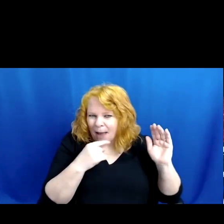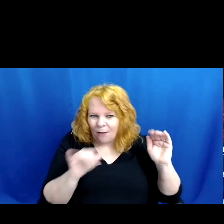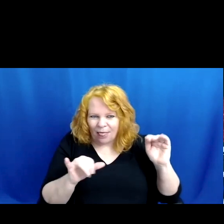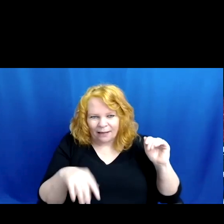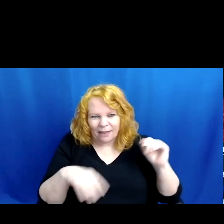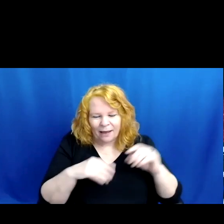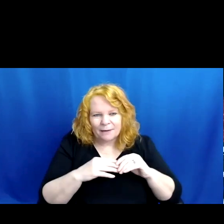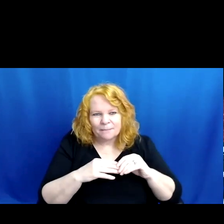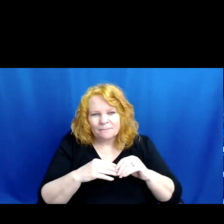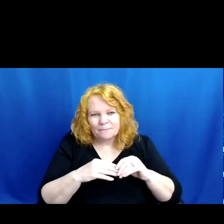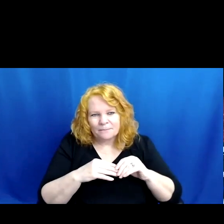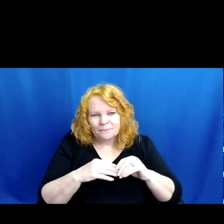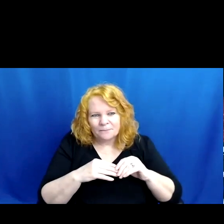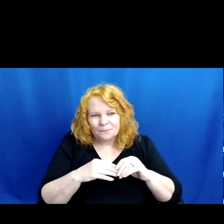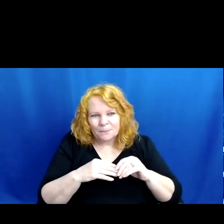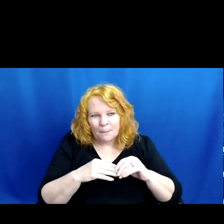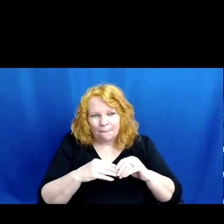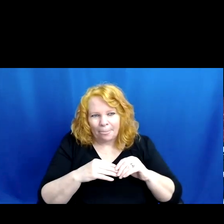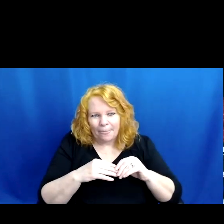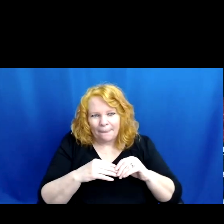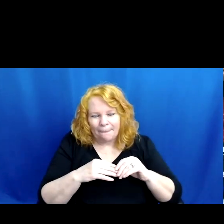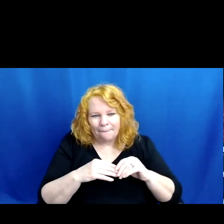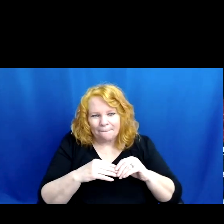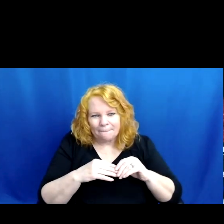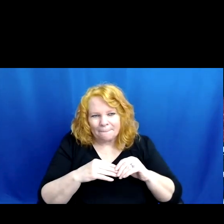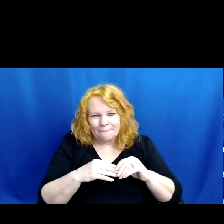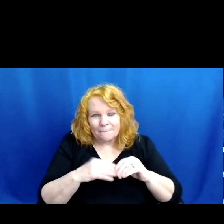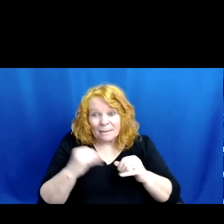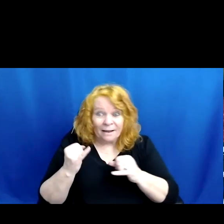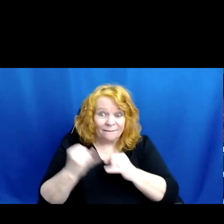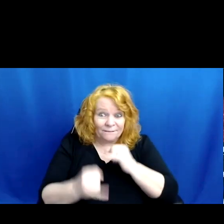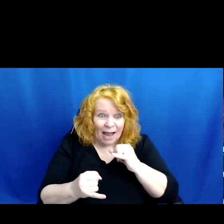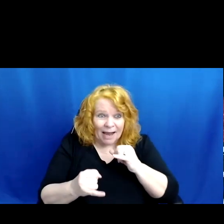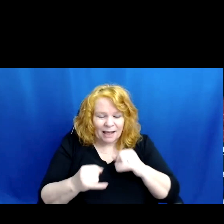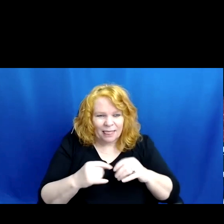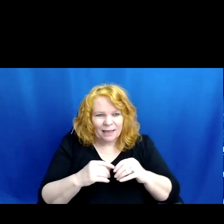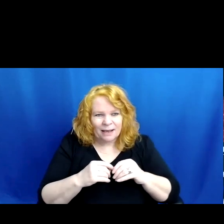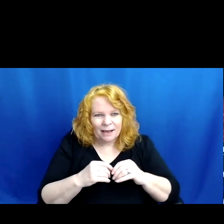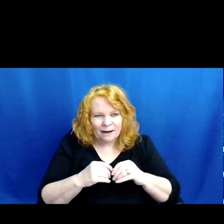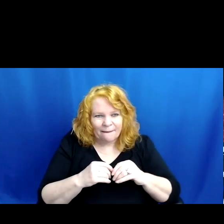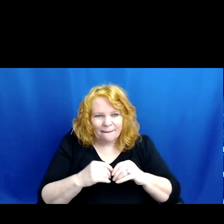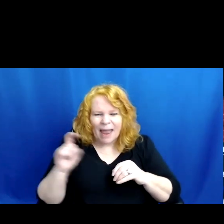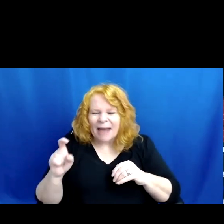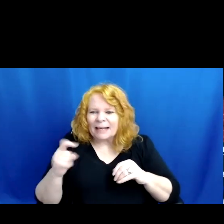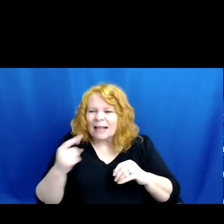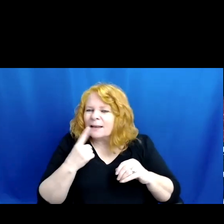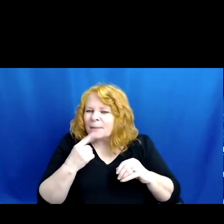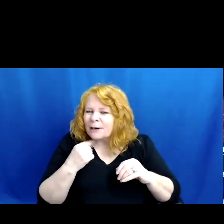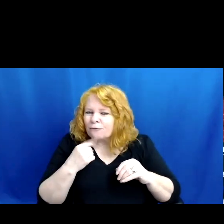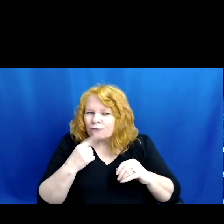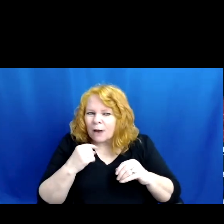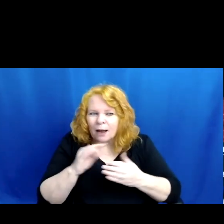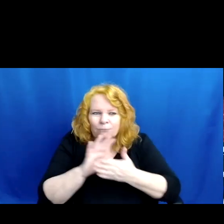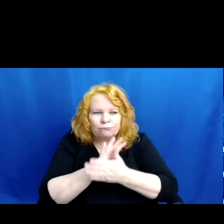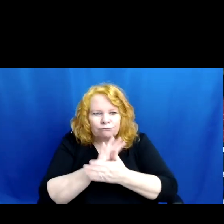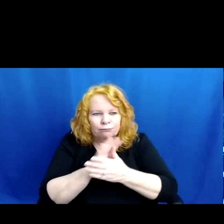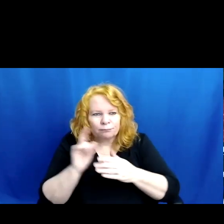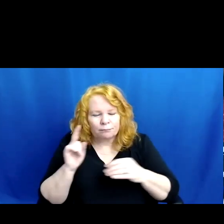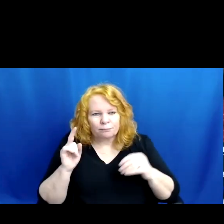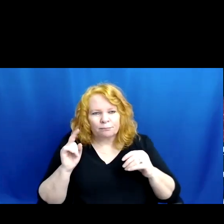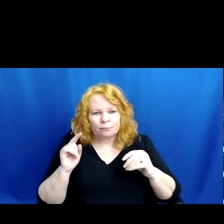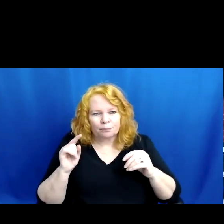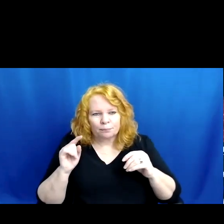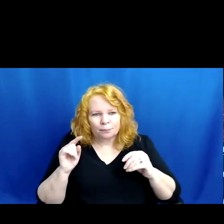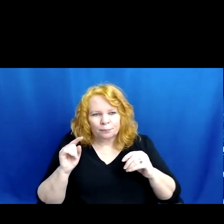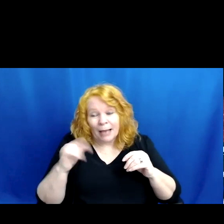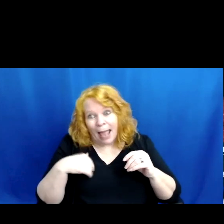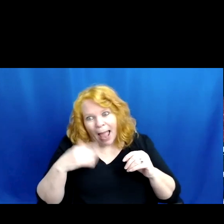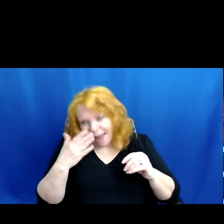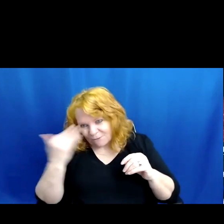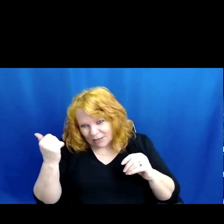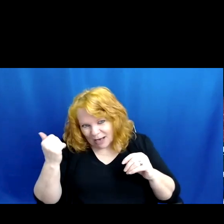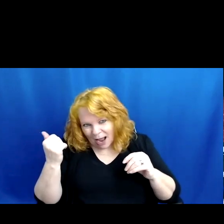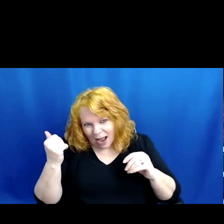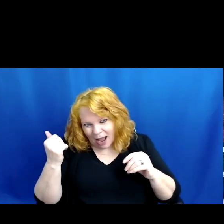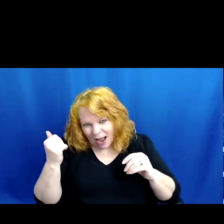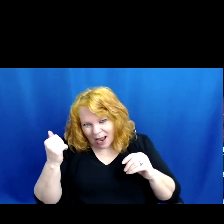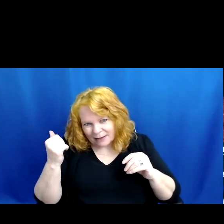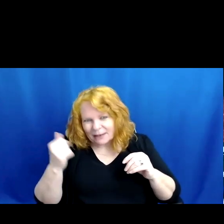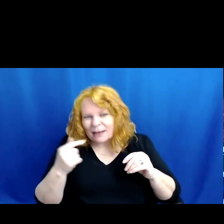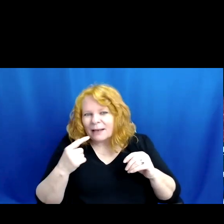And finally, I had just realized I need a bit of red cardboard here.